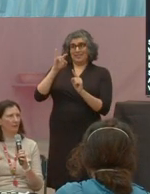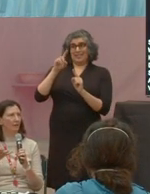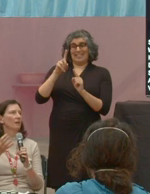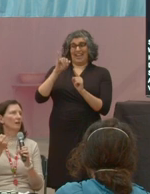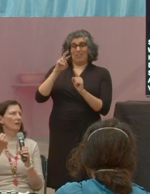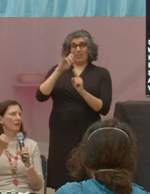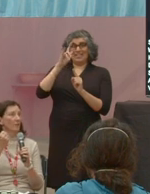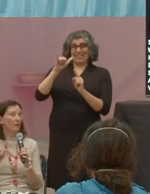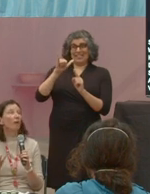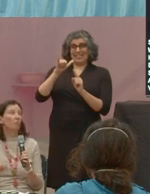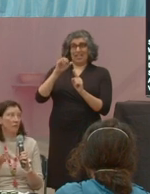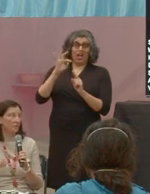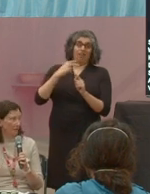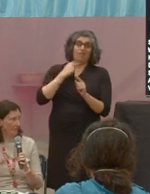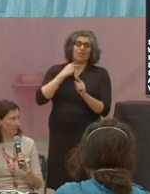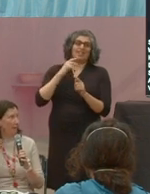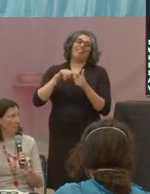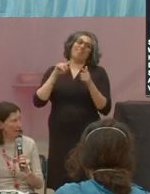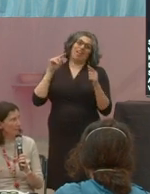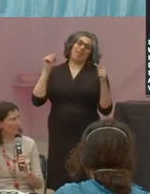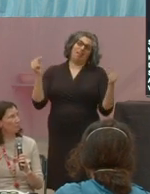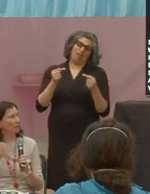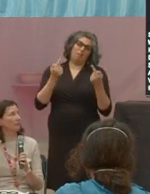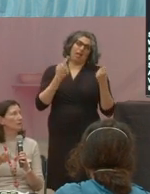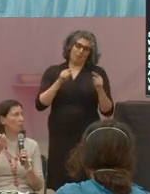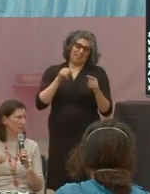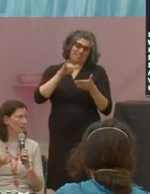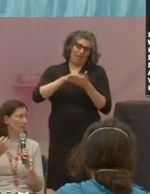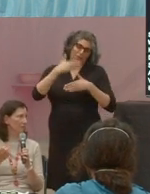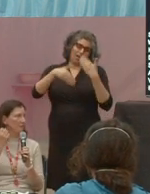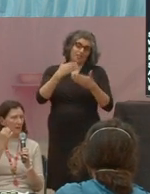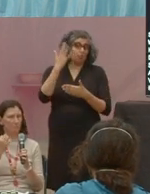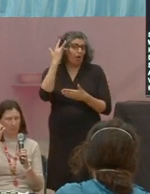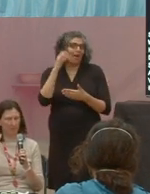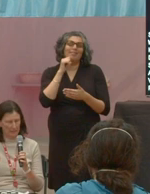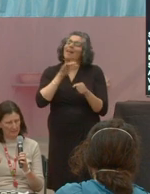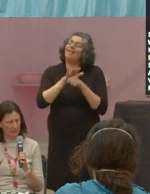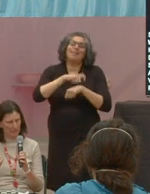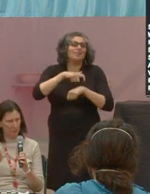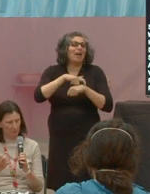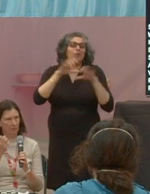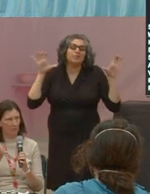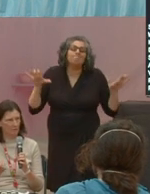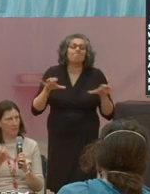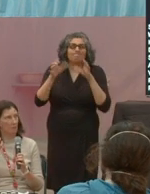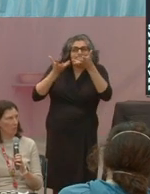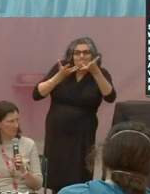then then harm was done in that process, because there wasn't enough time to really engage with the artist and a more